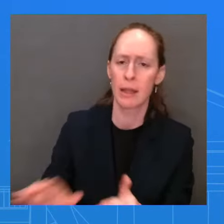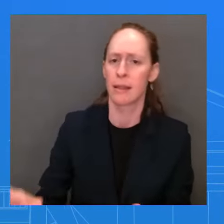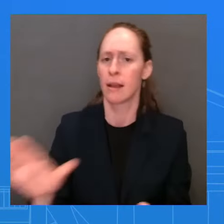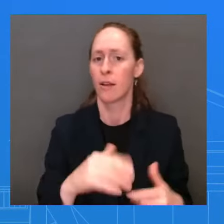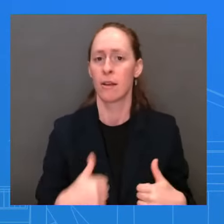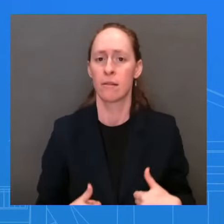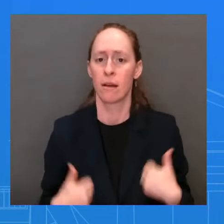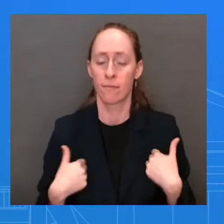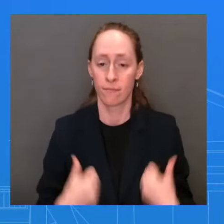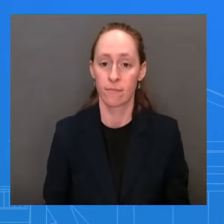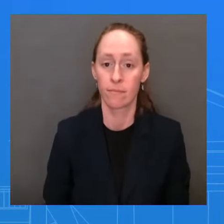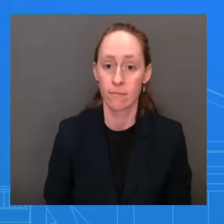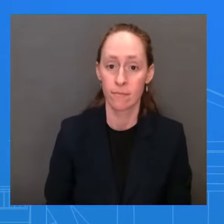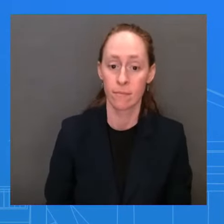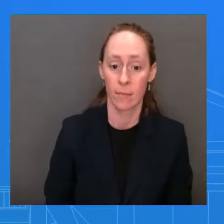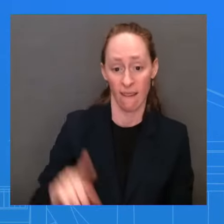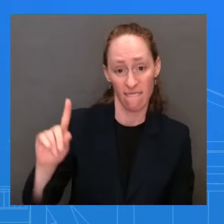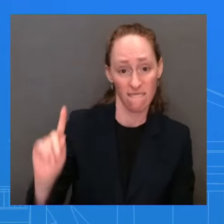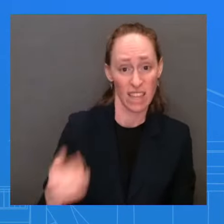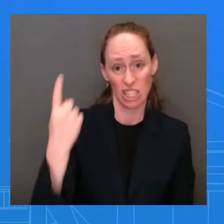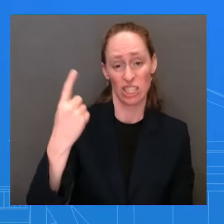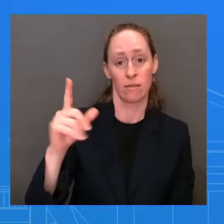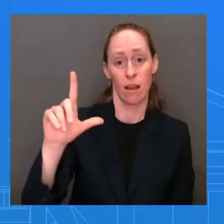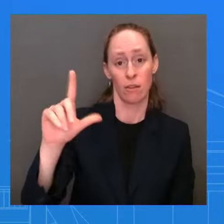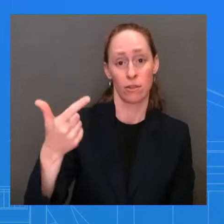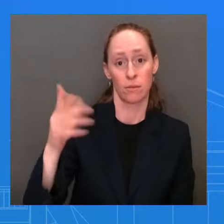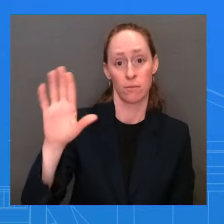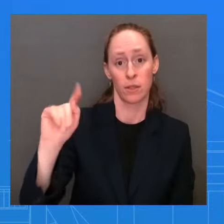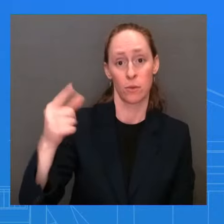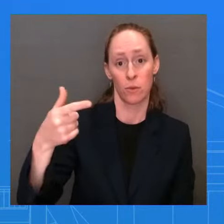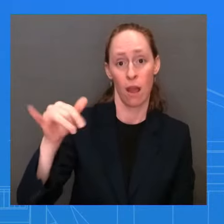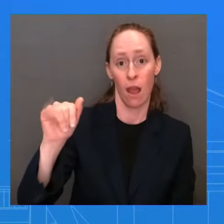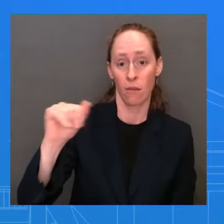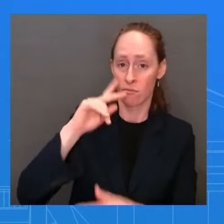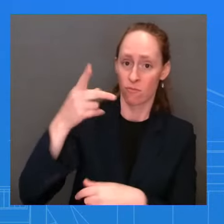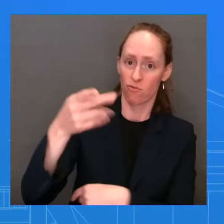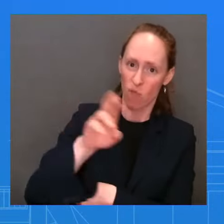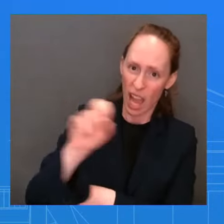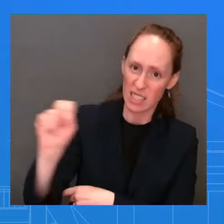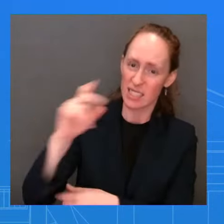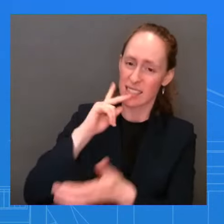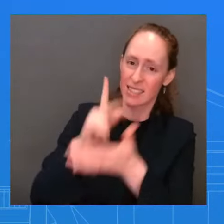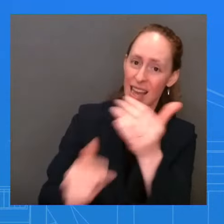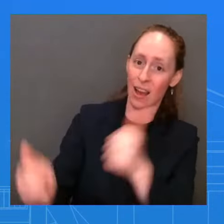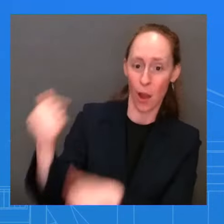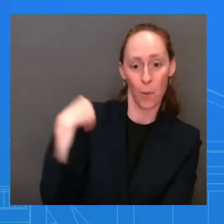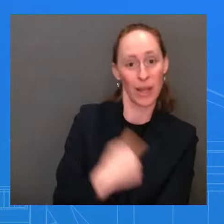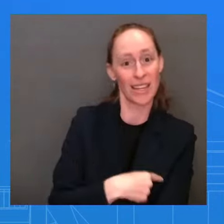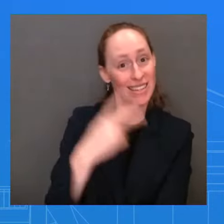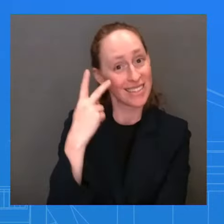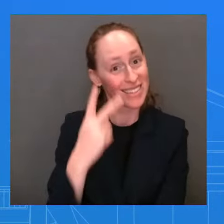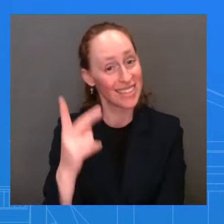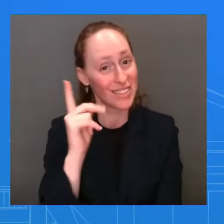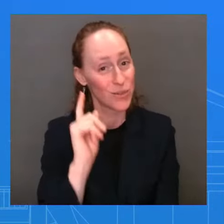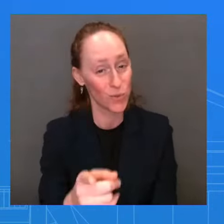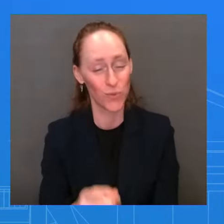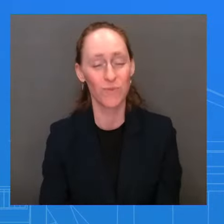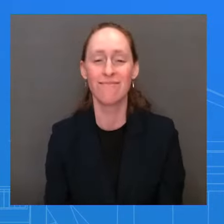Ms. Hailey: Visibility starts in our homes and our communities. And even if it feels like you're under attack, know that we see you.